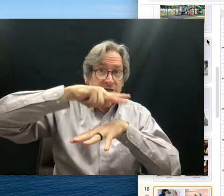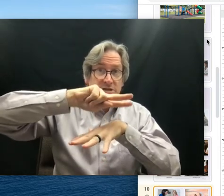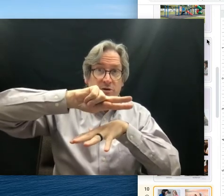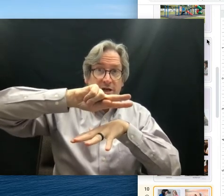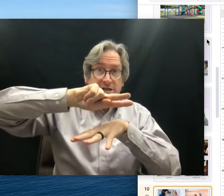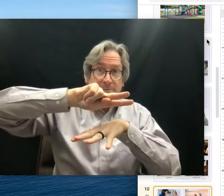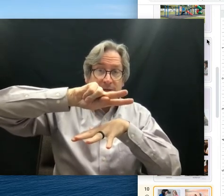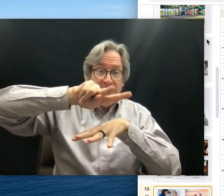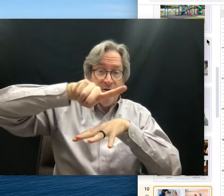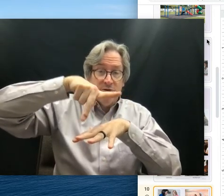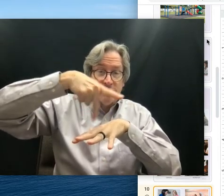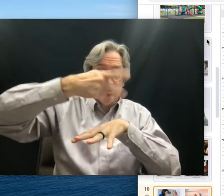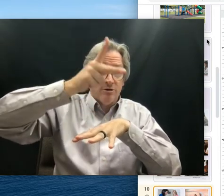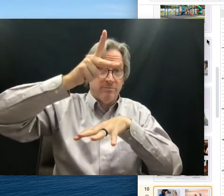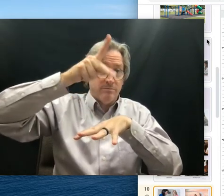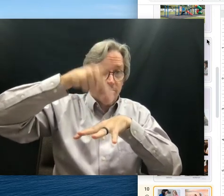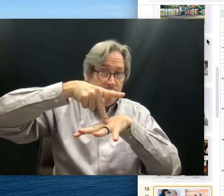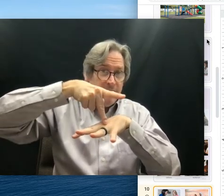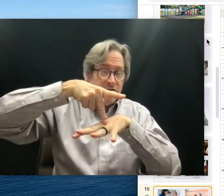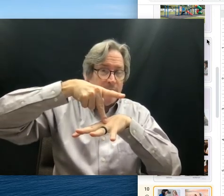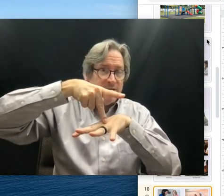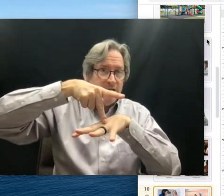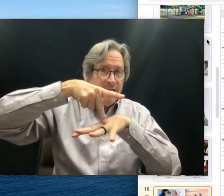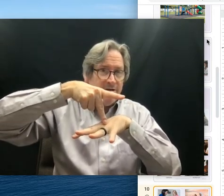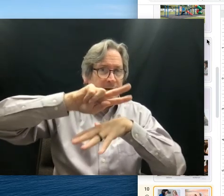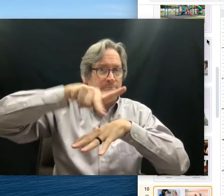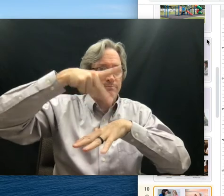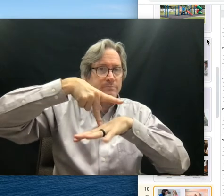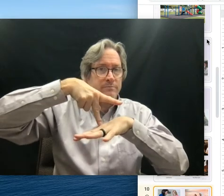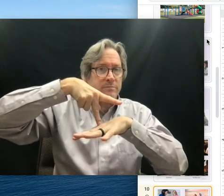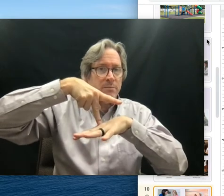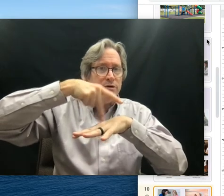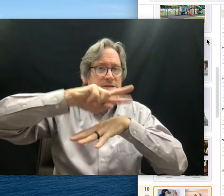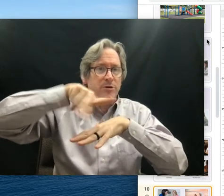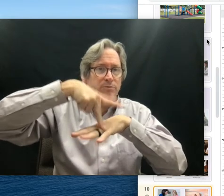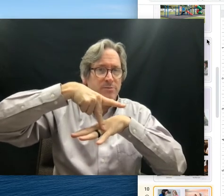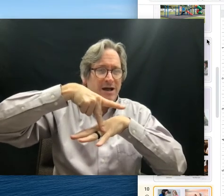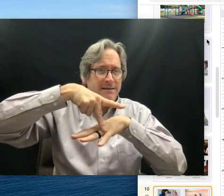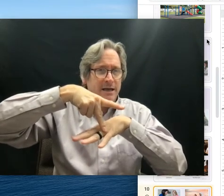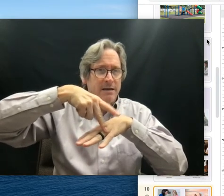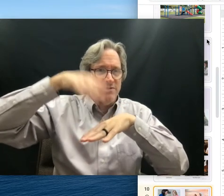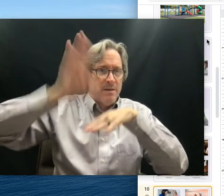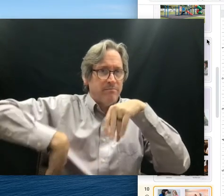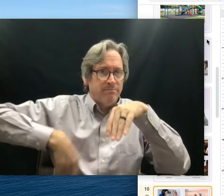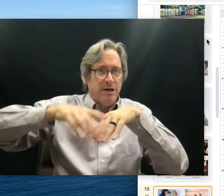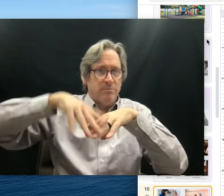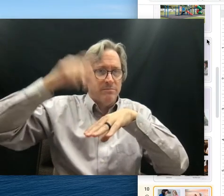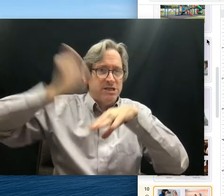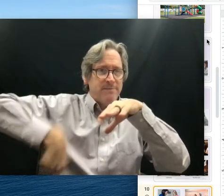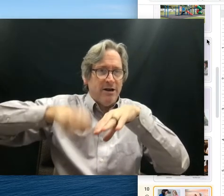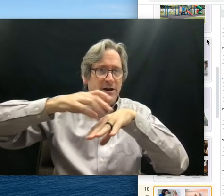so it's a p you do a circle and then drop it down the back your hand principle principle i think it comes from the you know smack your hand with